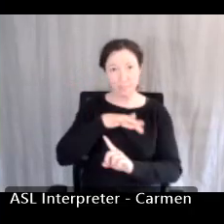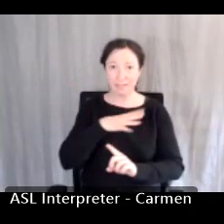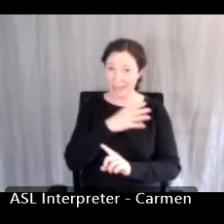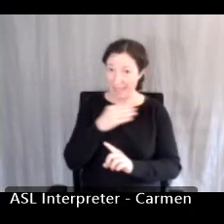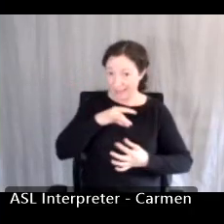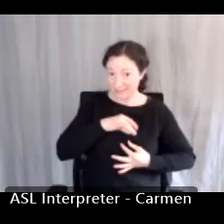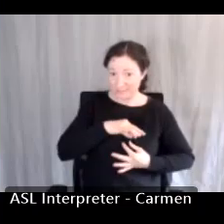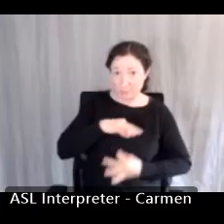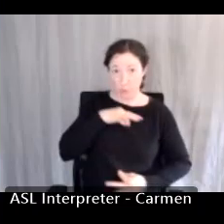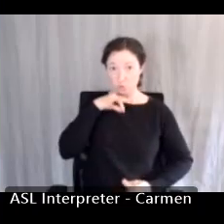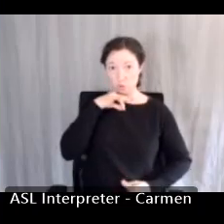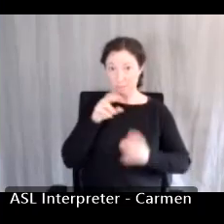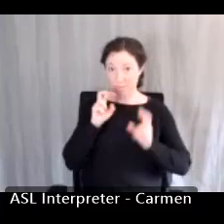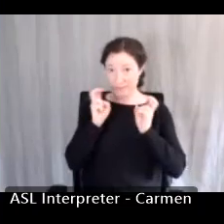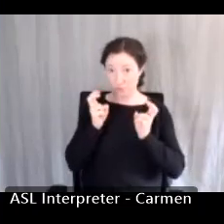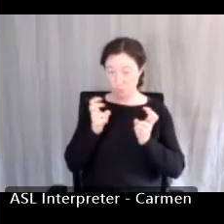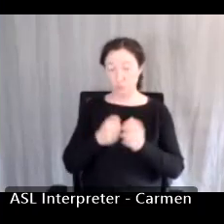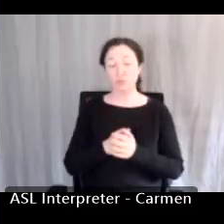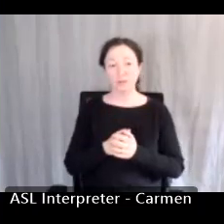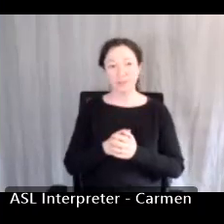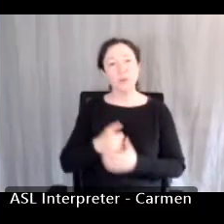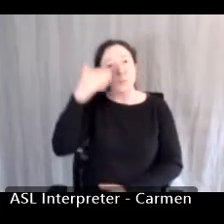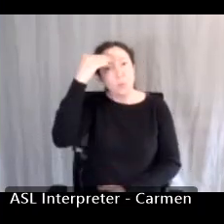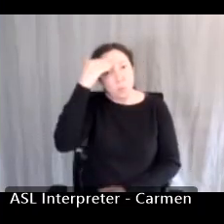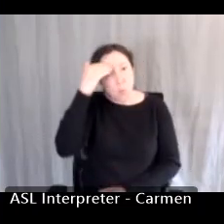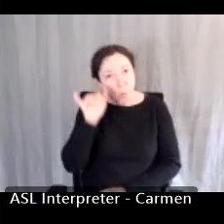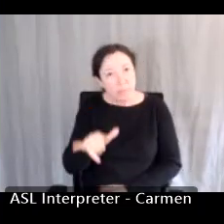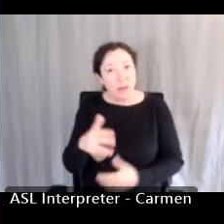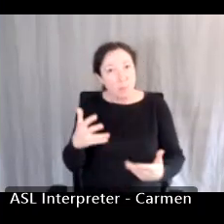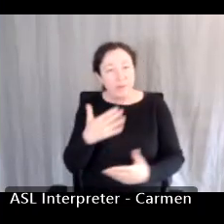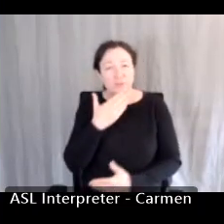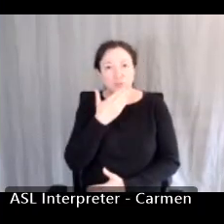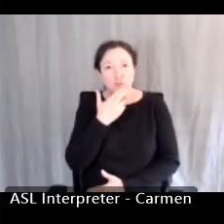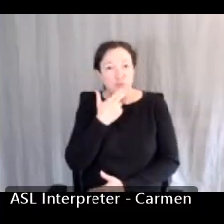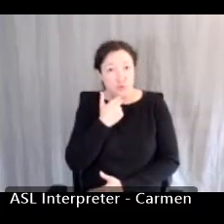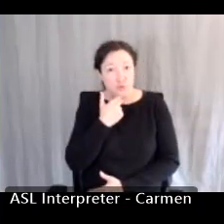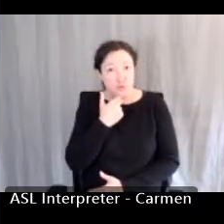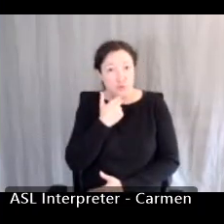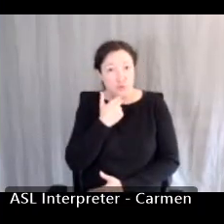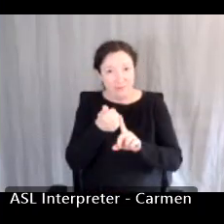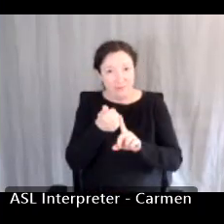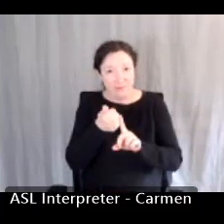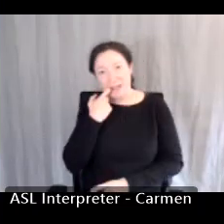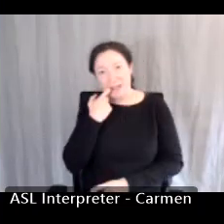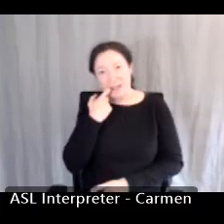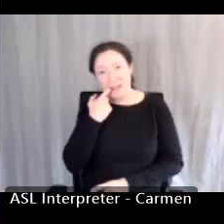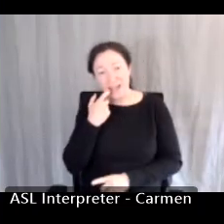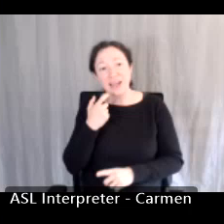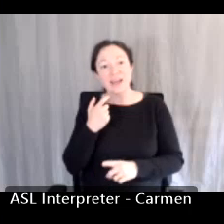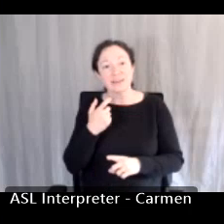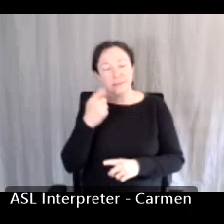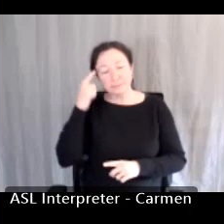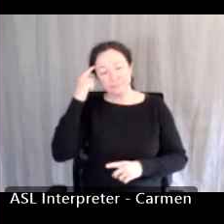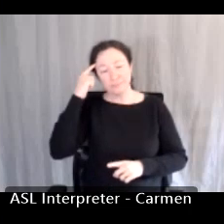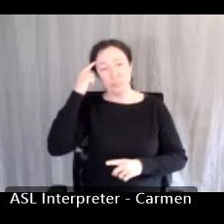So we know that sugar is addictive. So it acts as a psychostimulant, an opioid, it triggers a dopamine release in the brain.